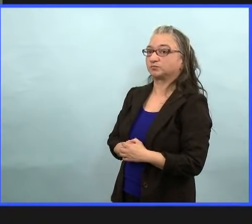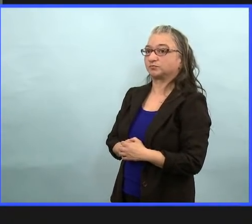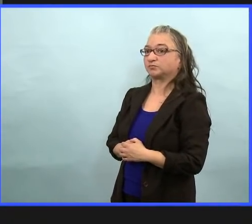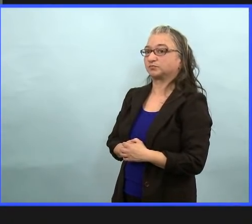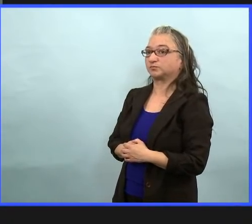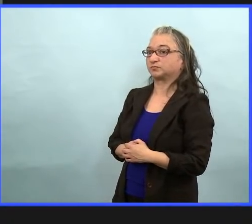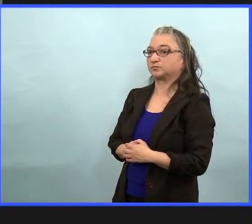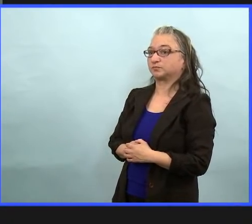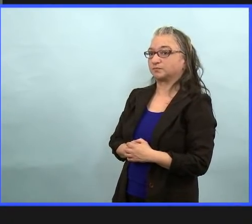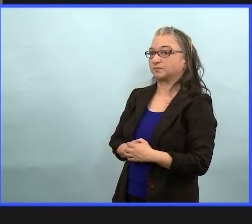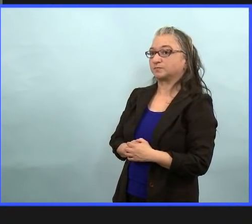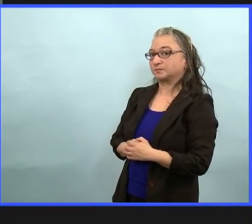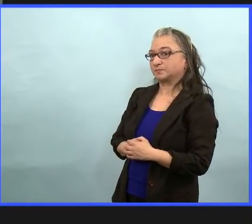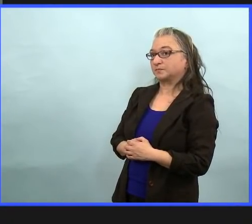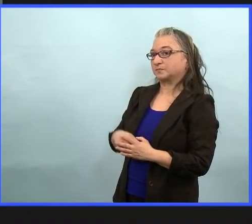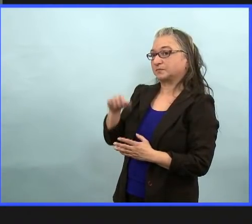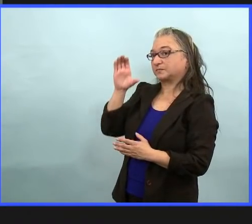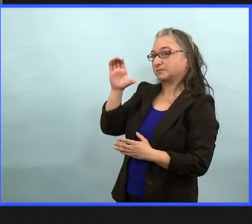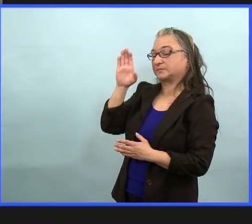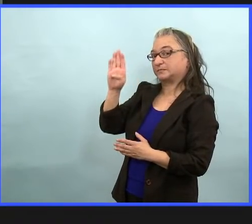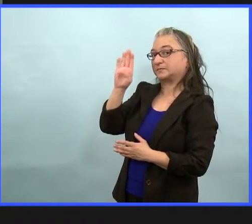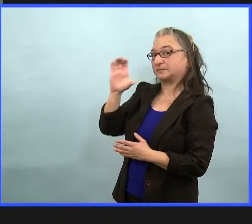from cbc radio canada emil